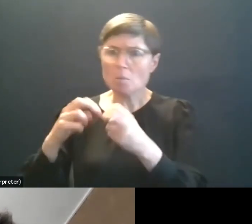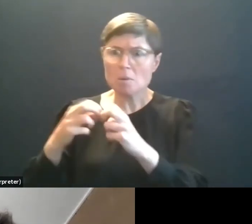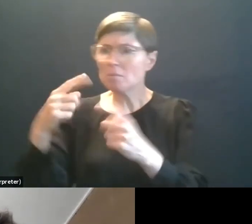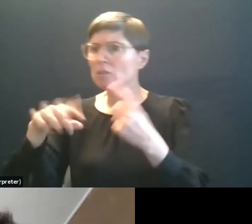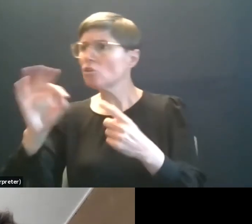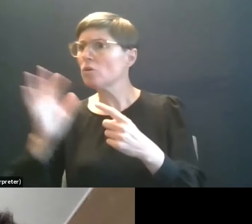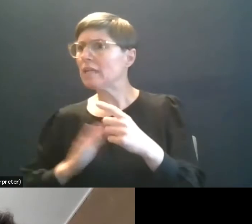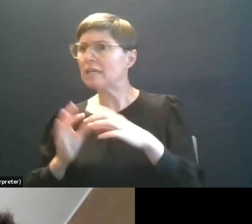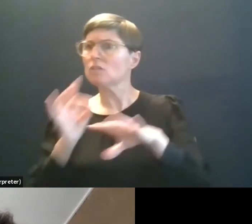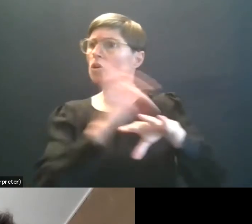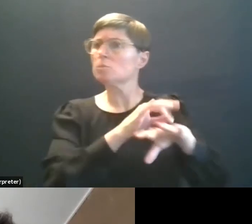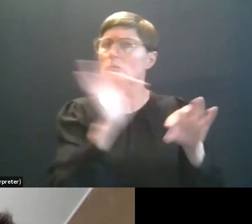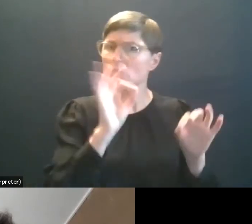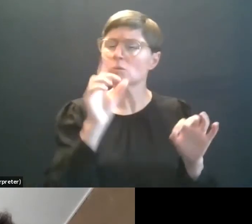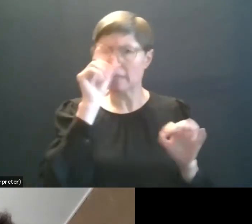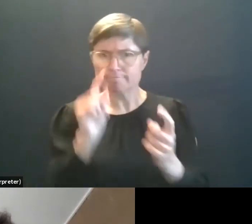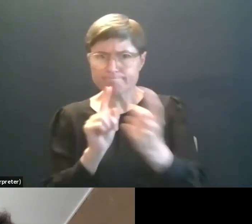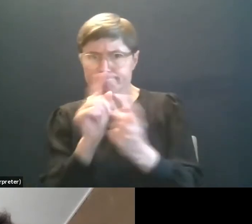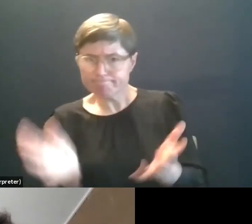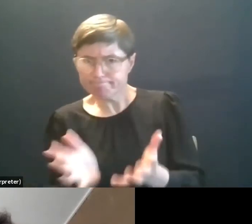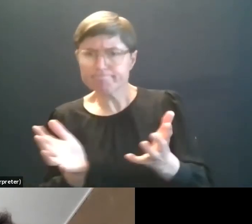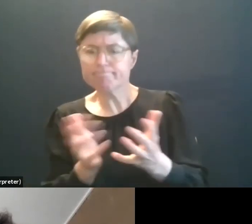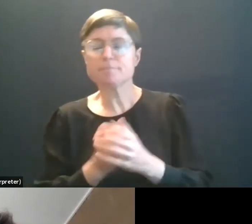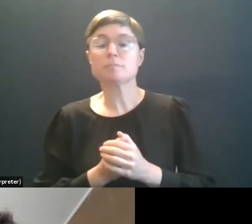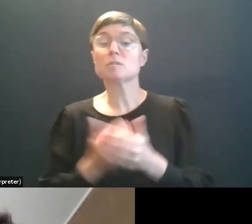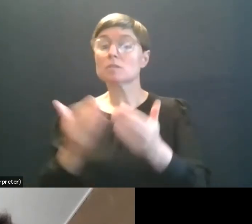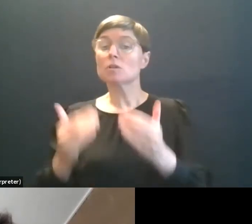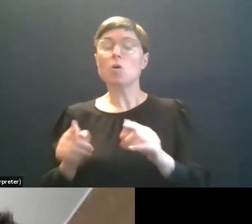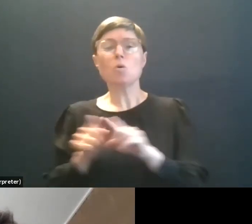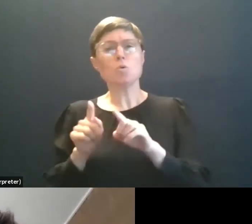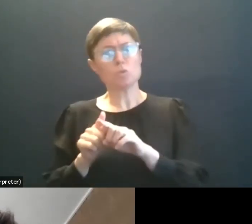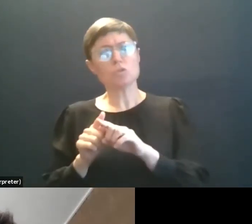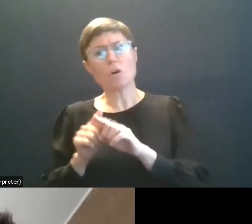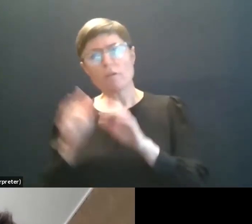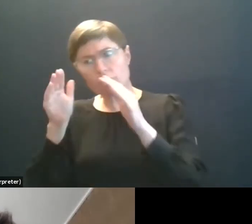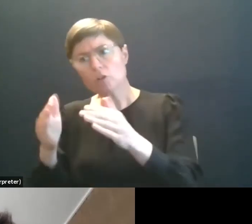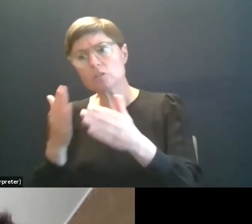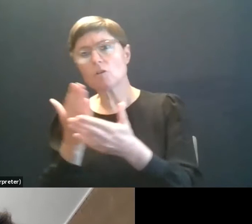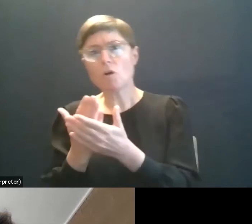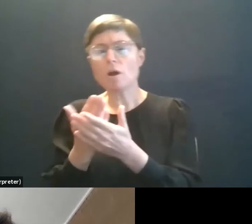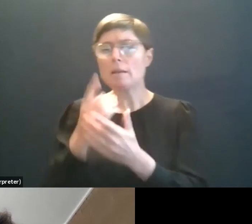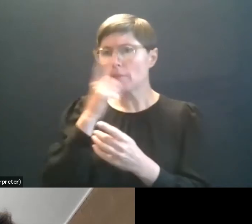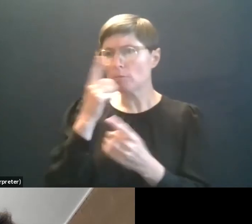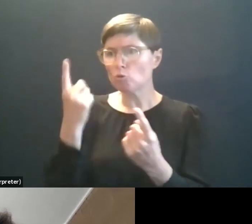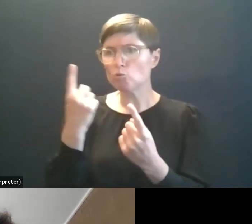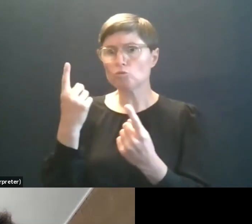do focus on suicide and suicide prevention as well as anxiety and depression. We very